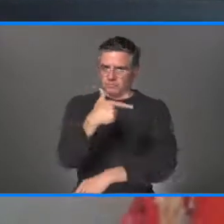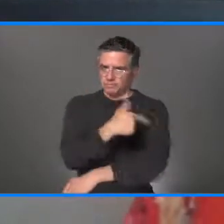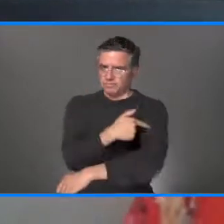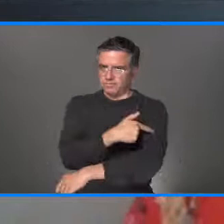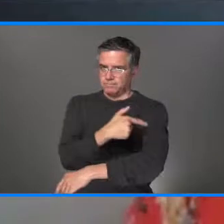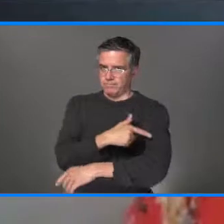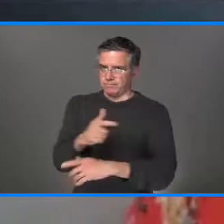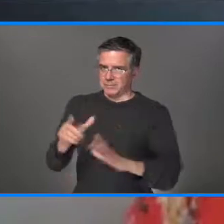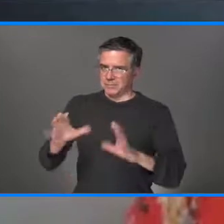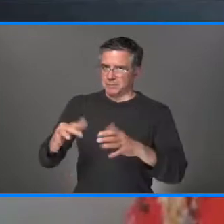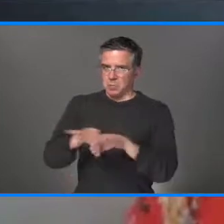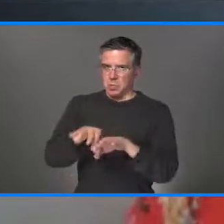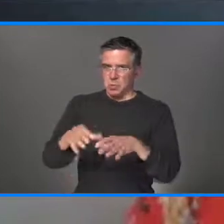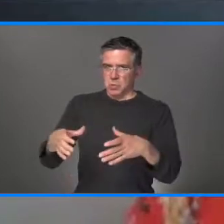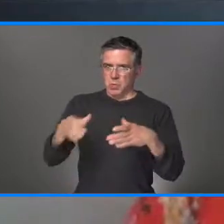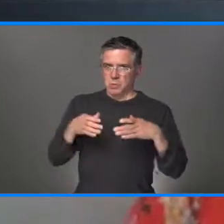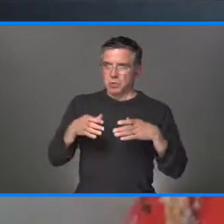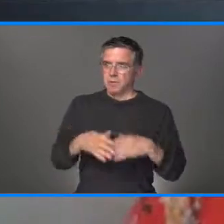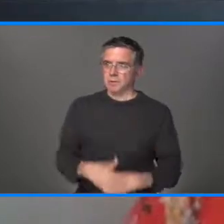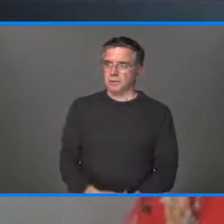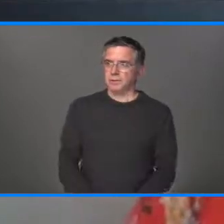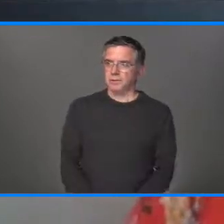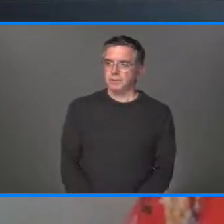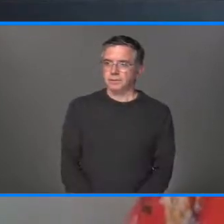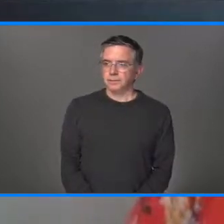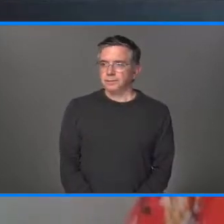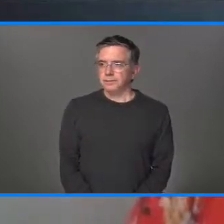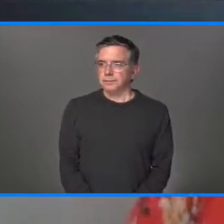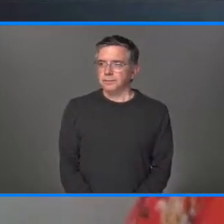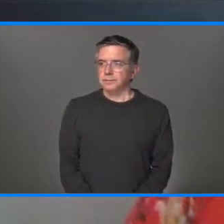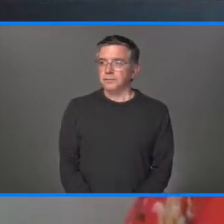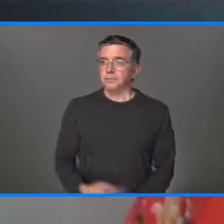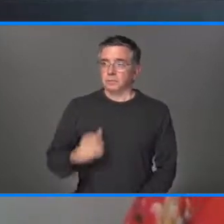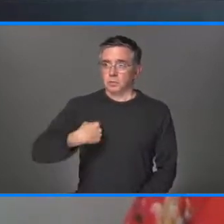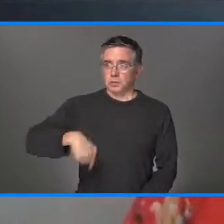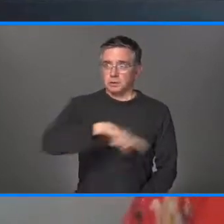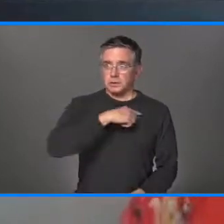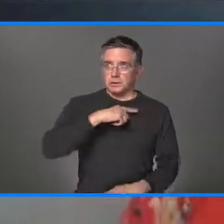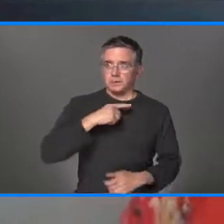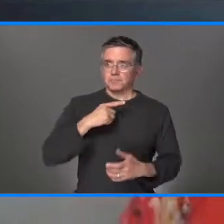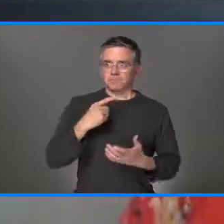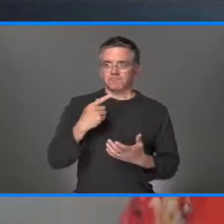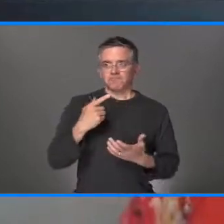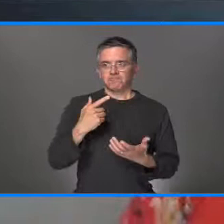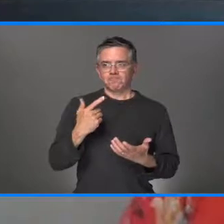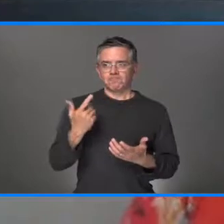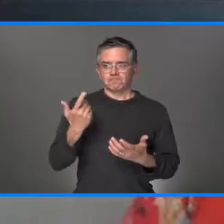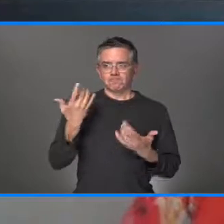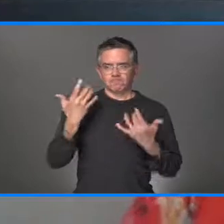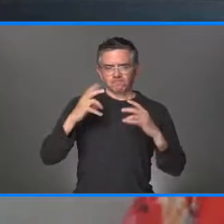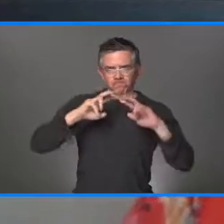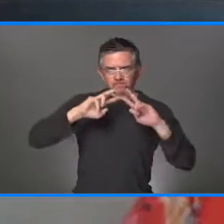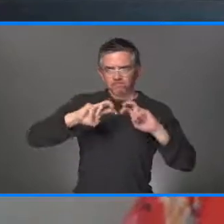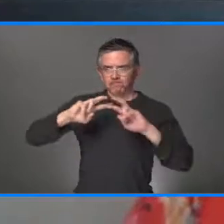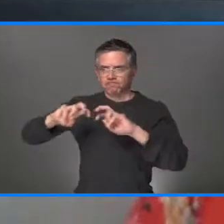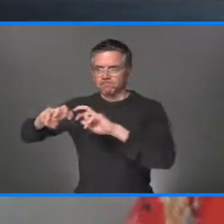One of the first things that we did as an organization is we wanted to look at our data. So we wanted to take a look and see